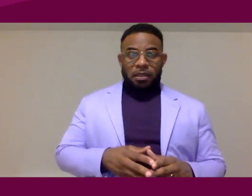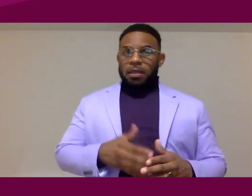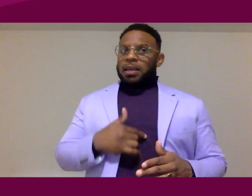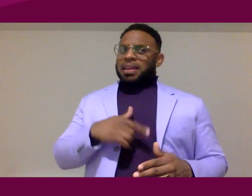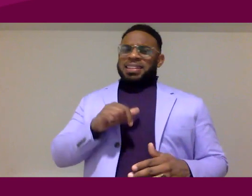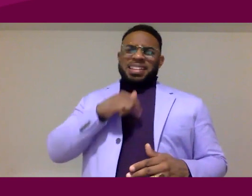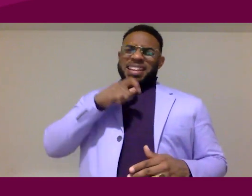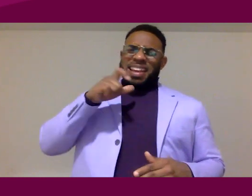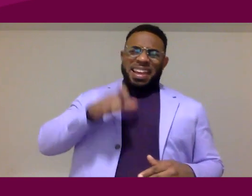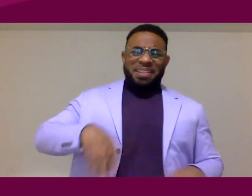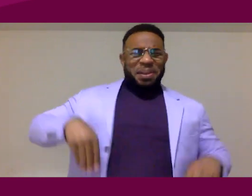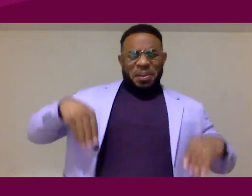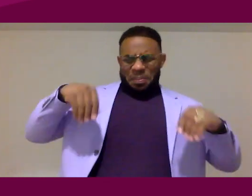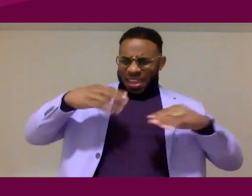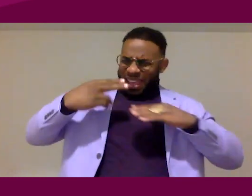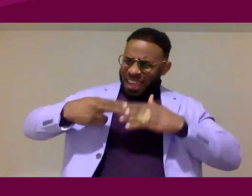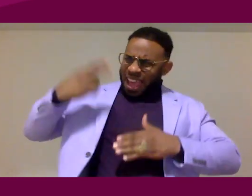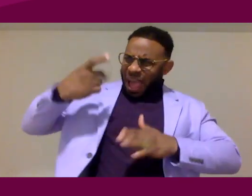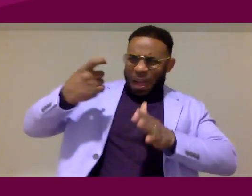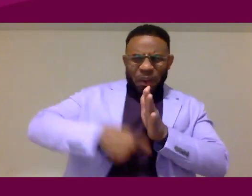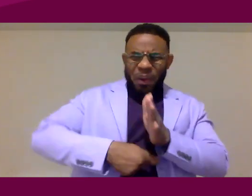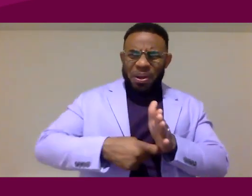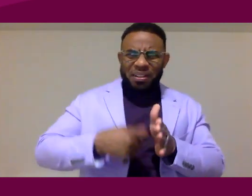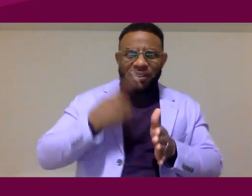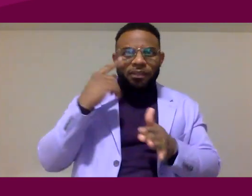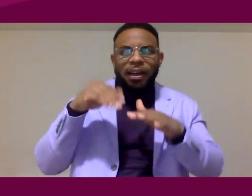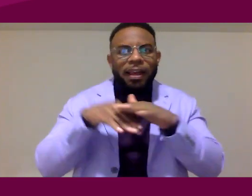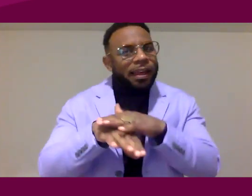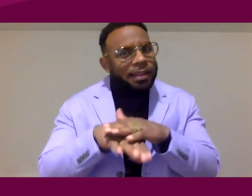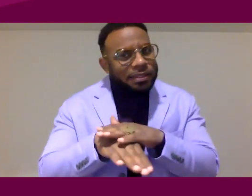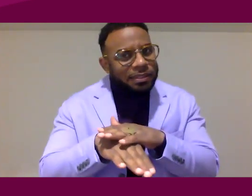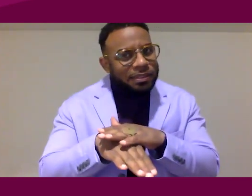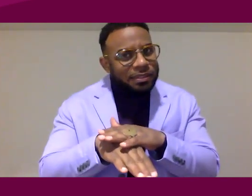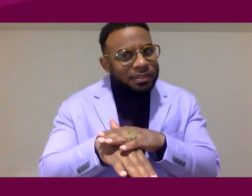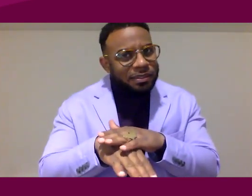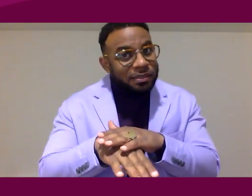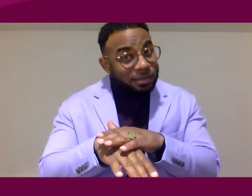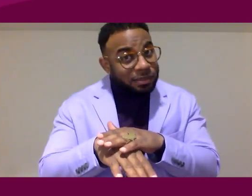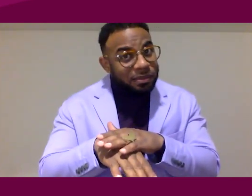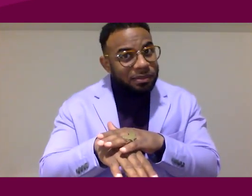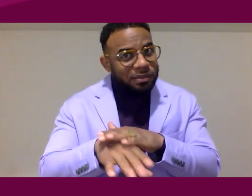have to pay such a high cost for access.